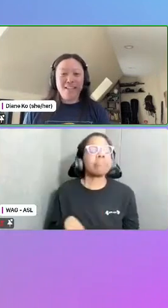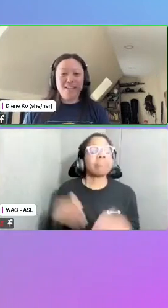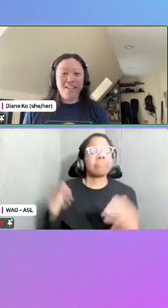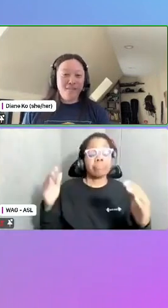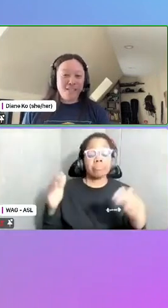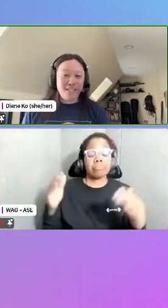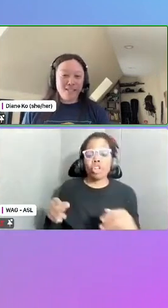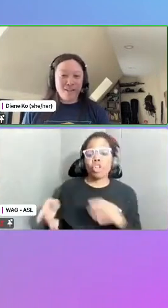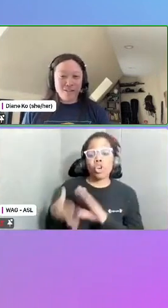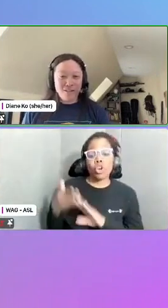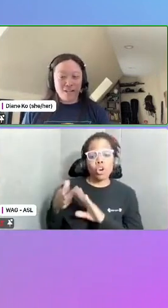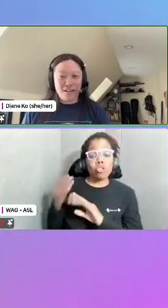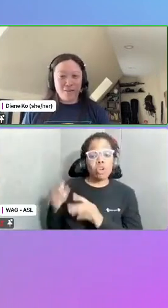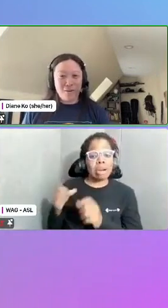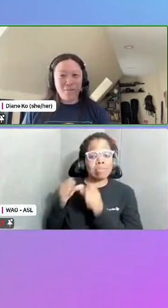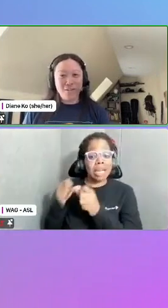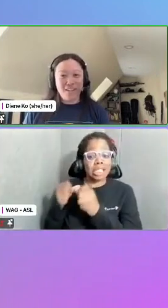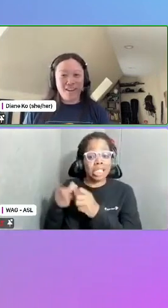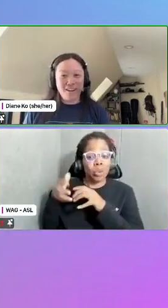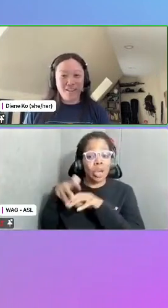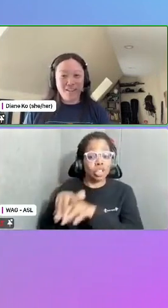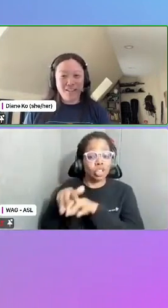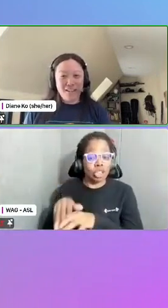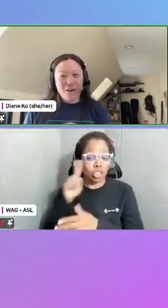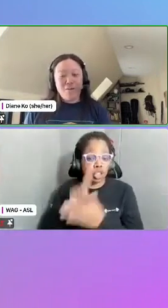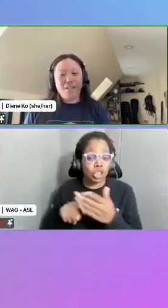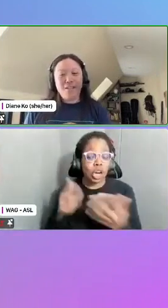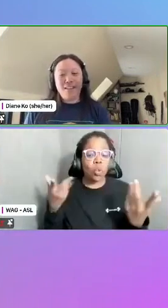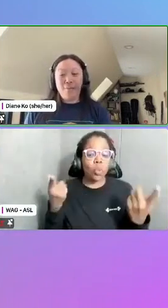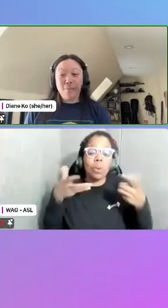the button element. So that I can set it to the inner